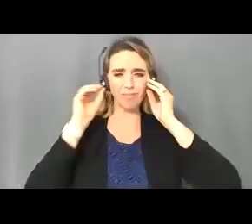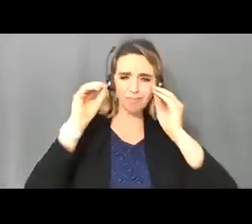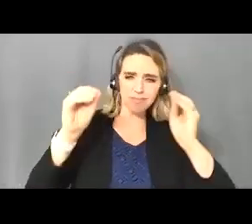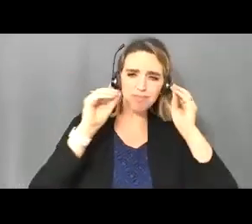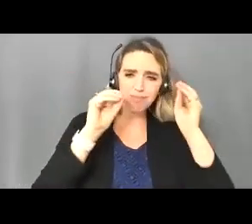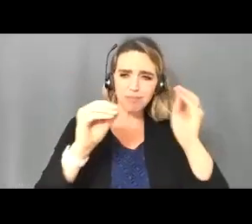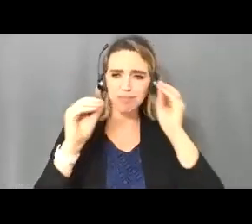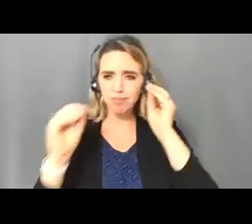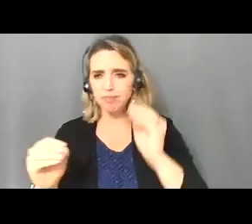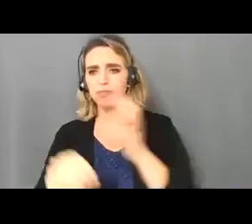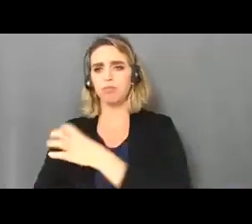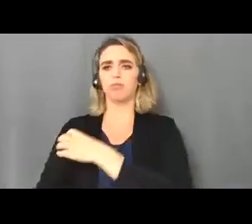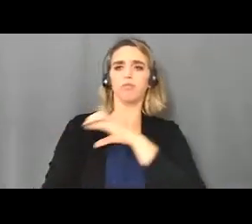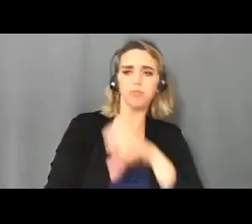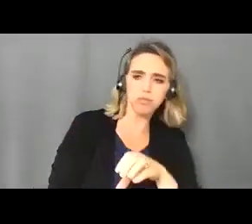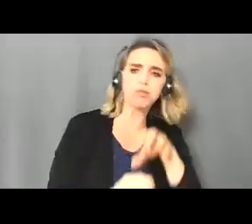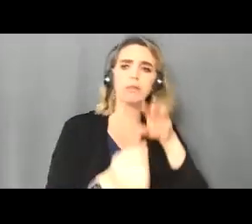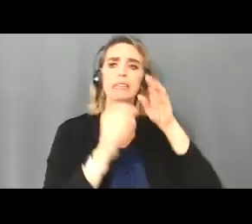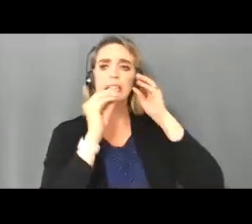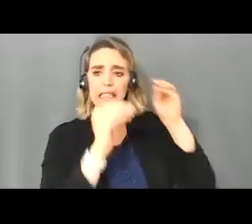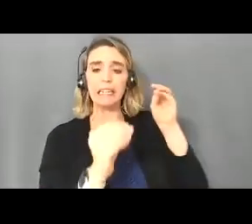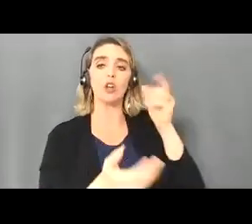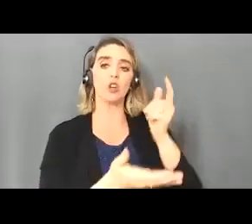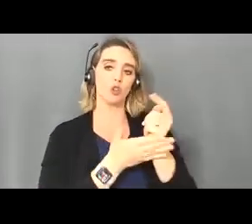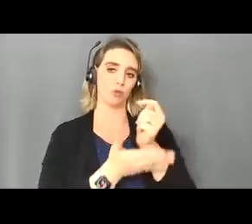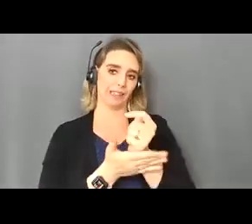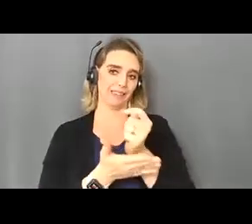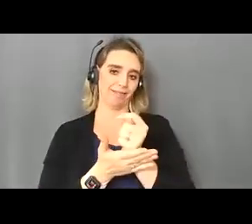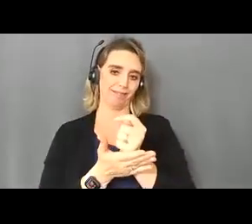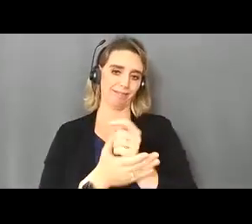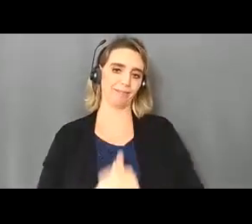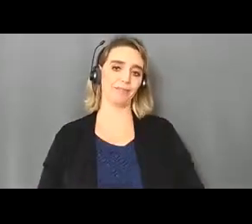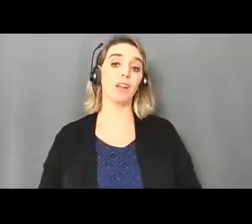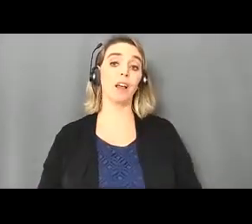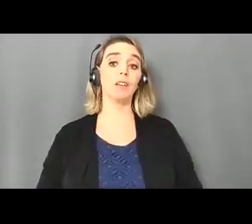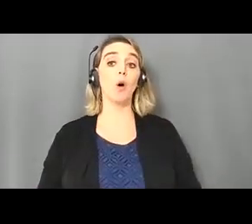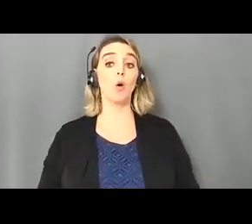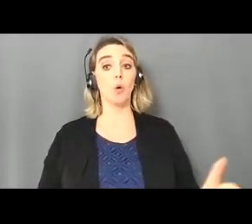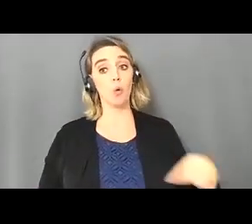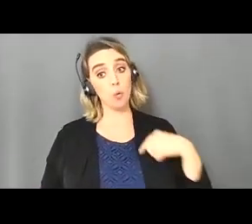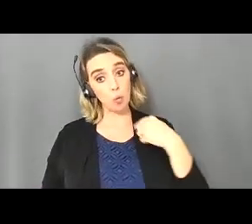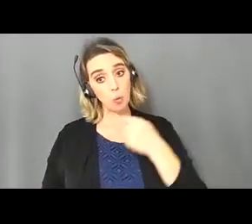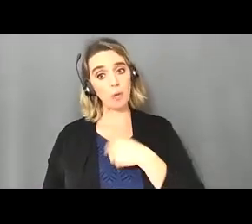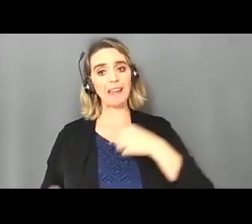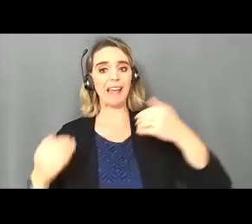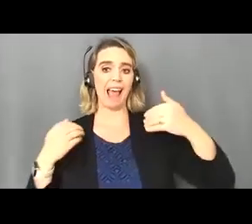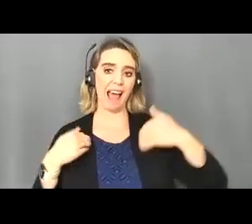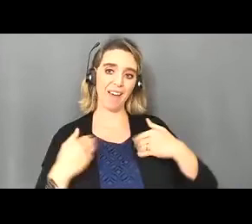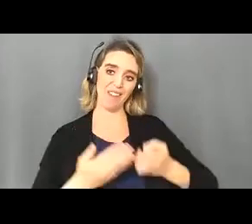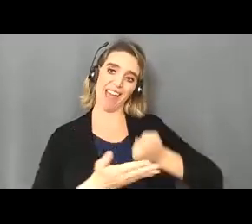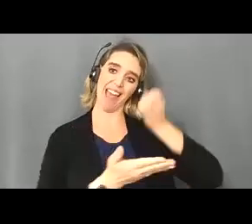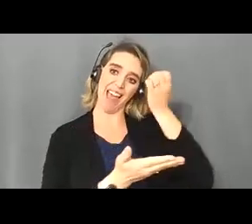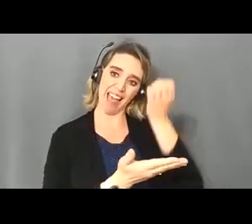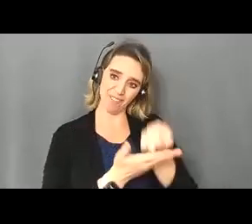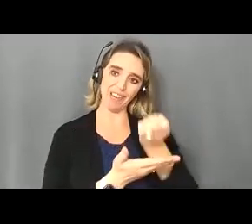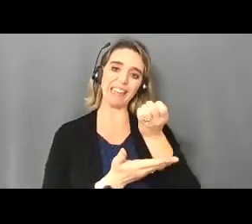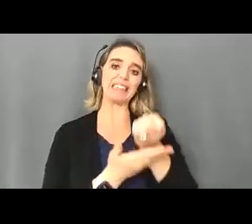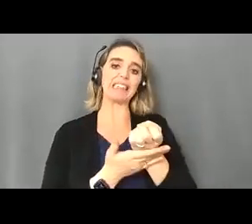participants learning about their treatment options. So we curate evidence-based, unbiased, up-to-date information